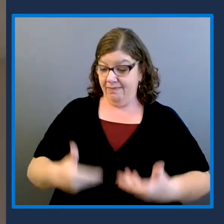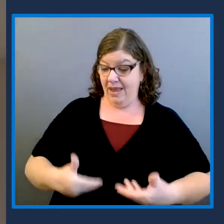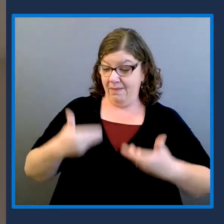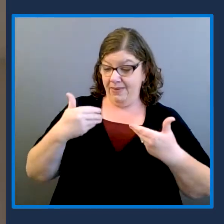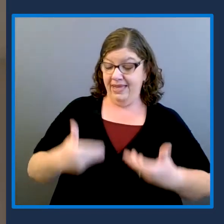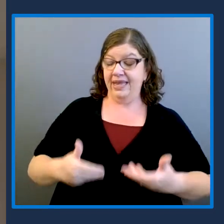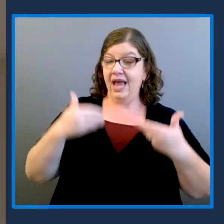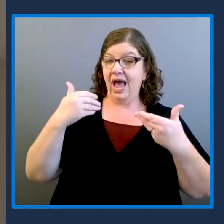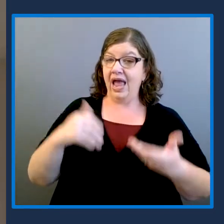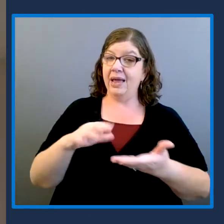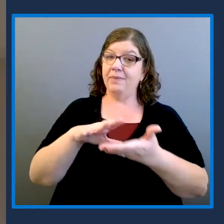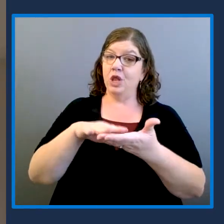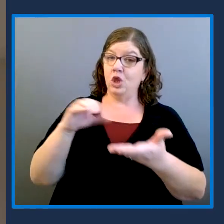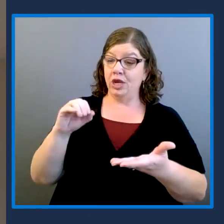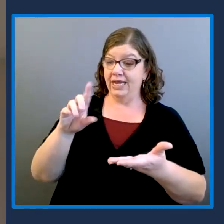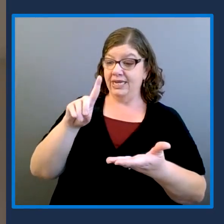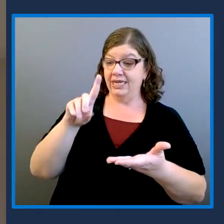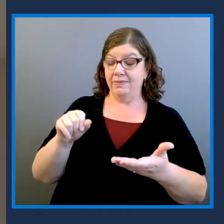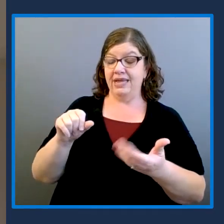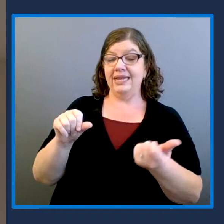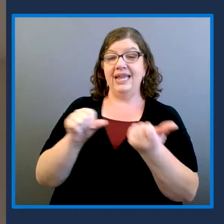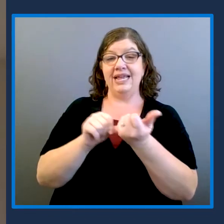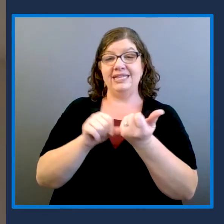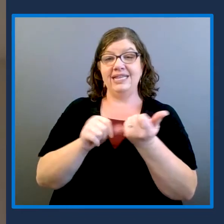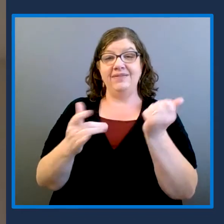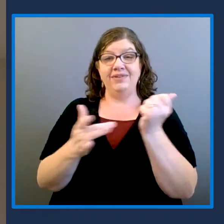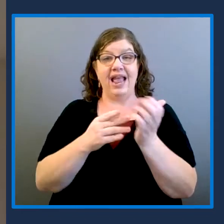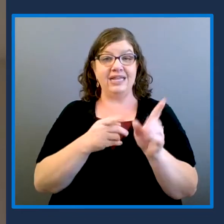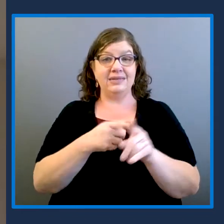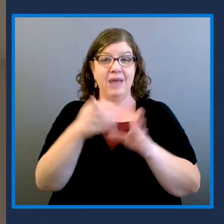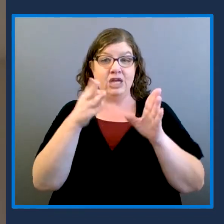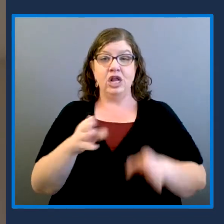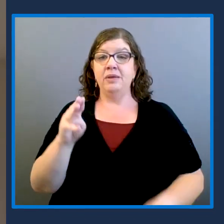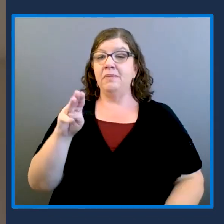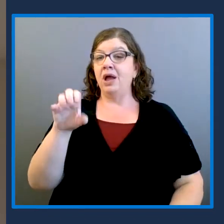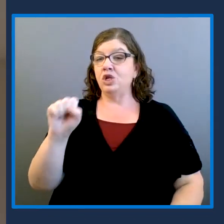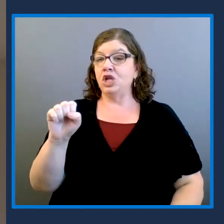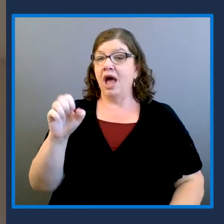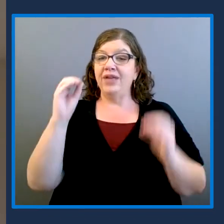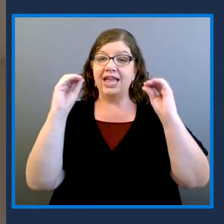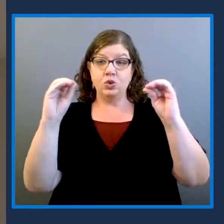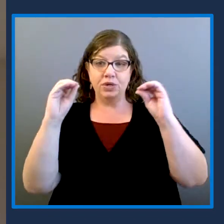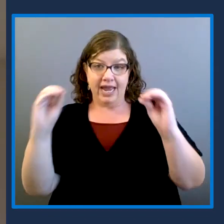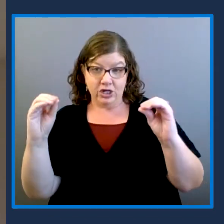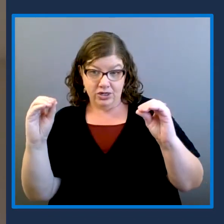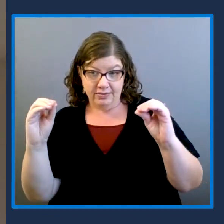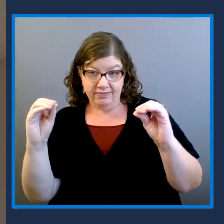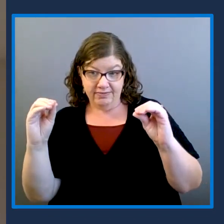little bit about me i am the learning disability assistive tech specialist at microsoft education